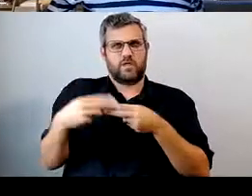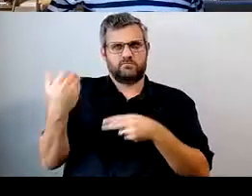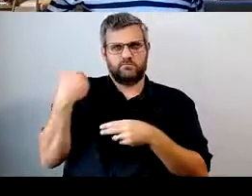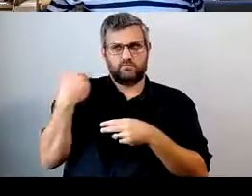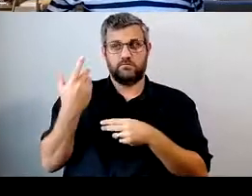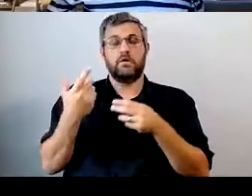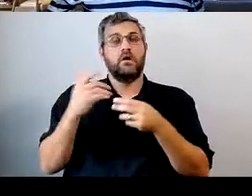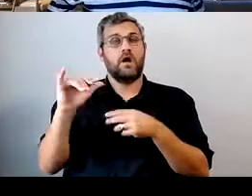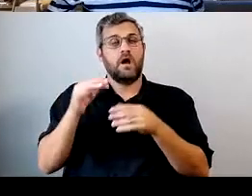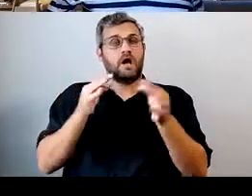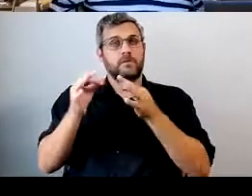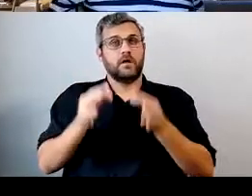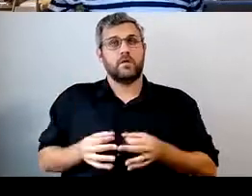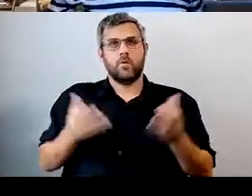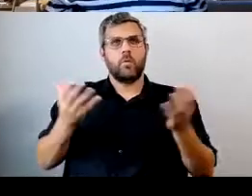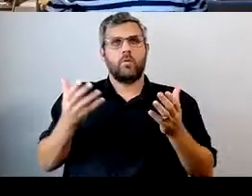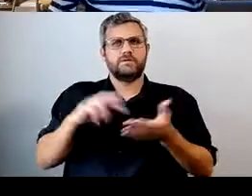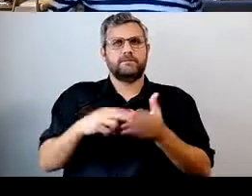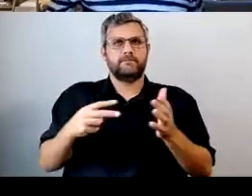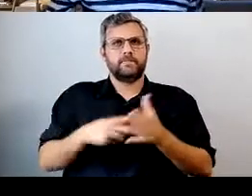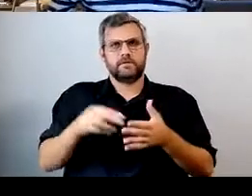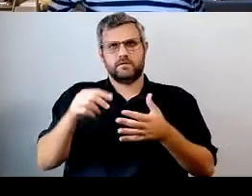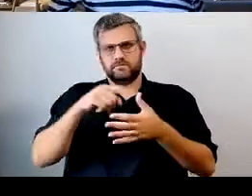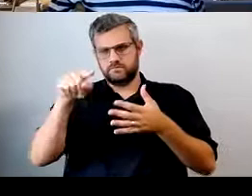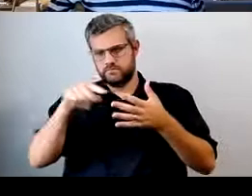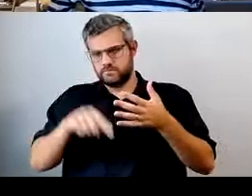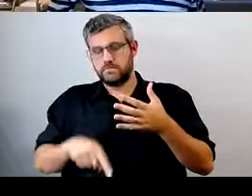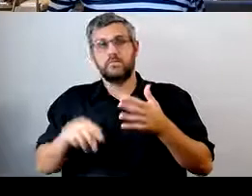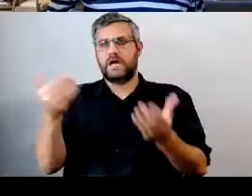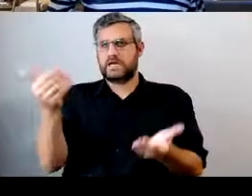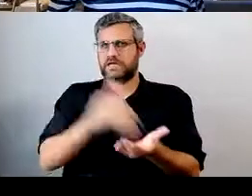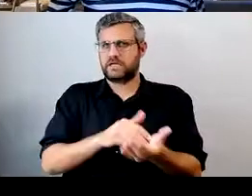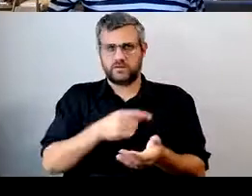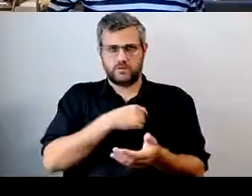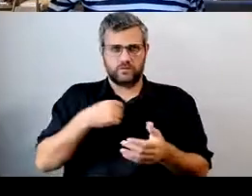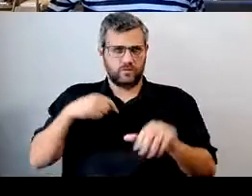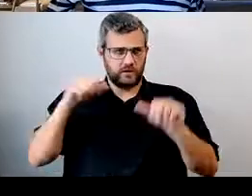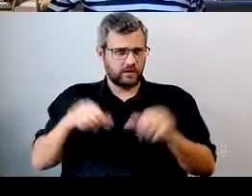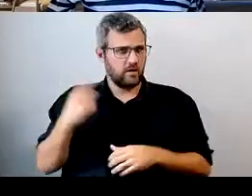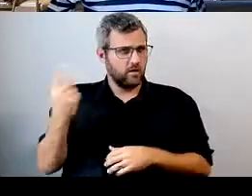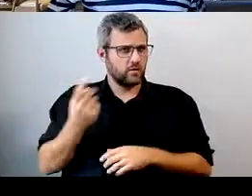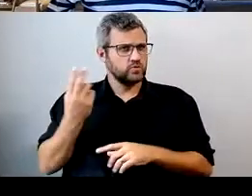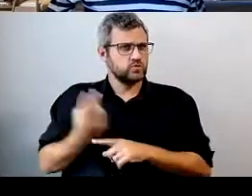along with explanations of what those mean, all right. And again, we can always use this as a reference point,